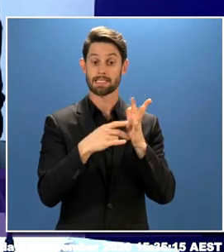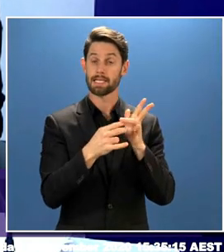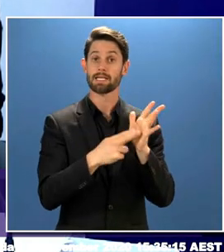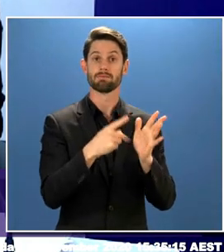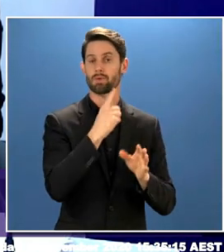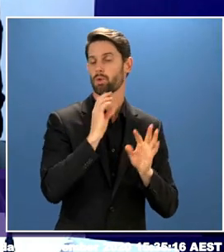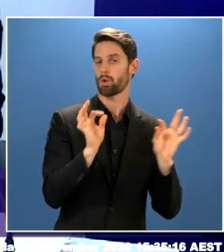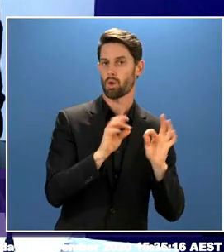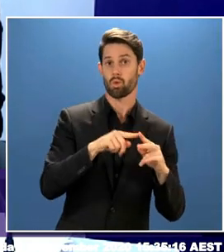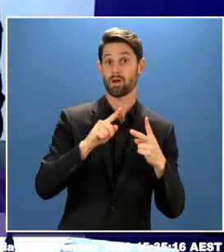Commissioner Galbally?